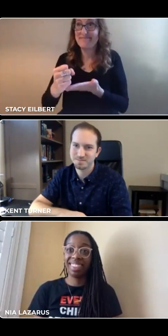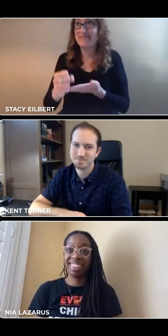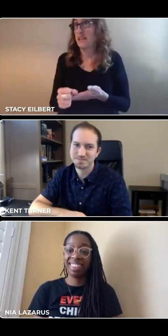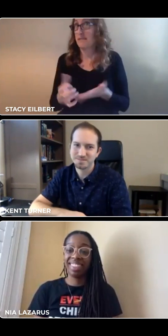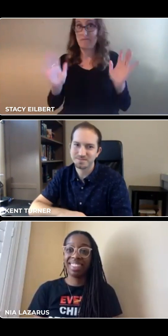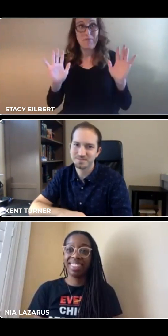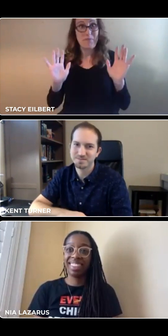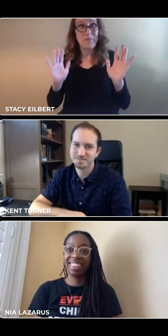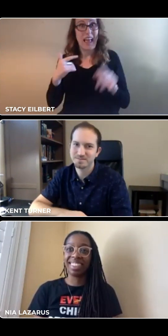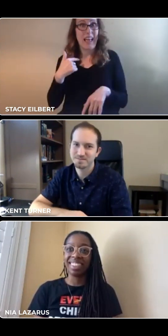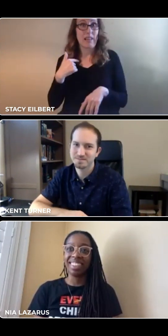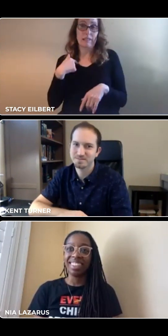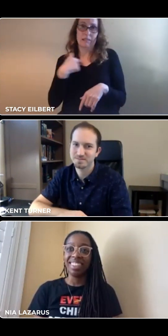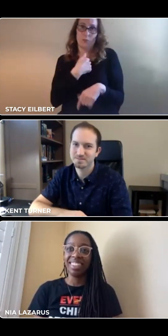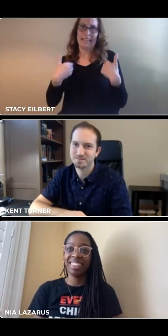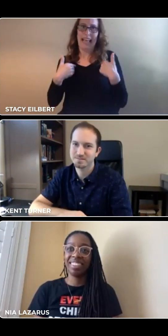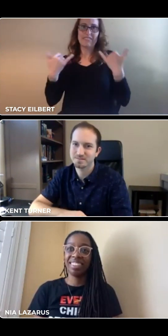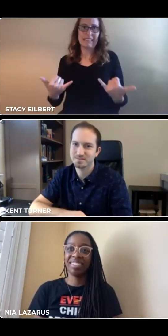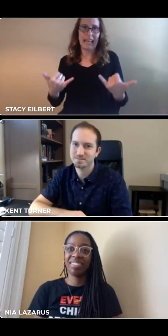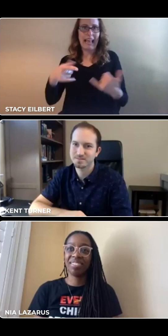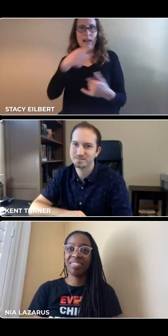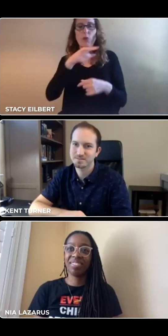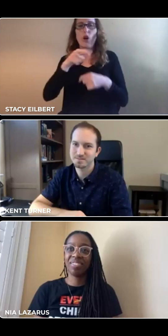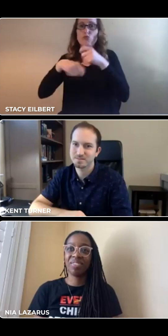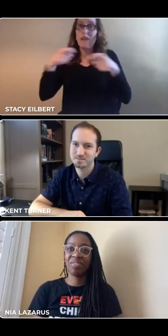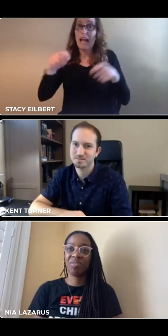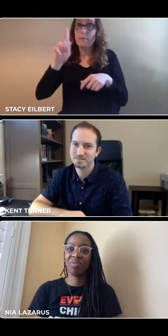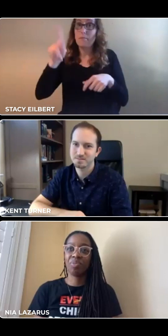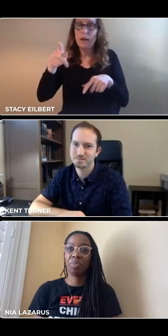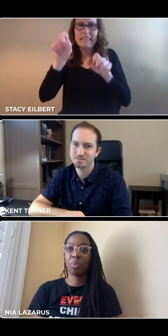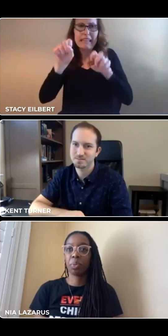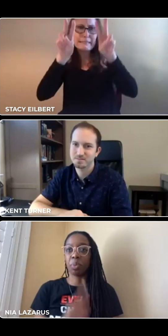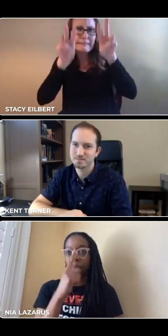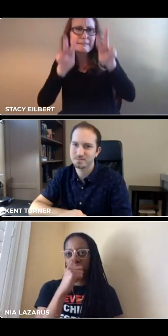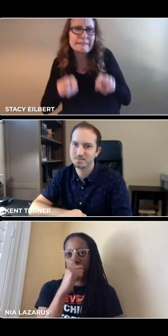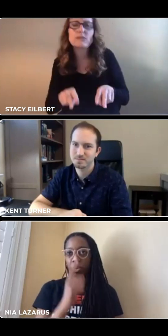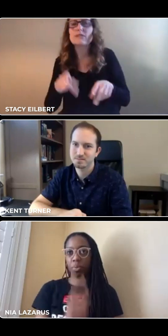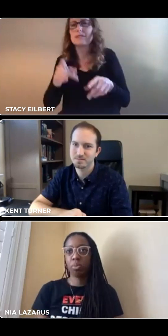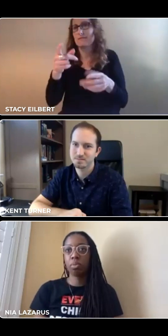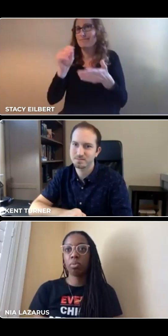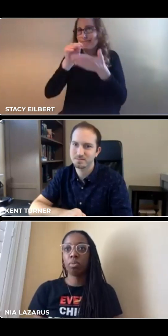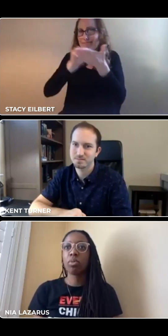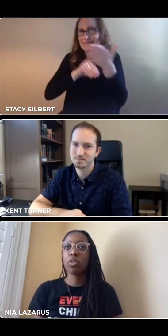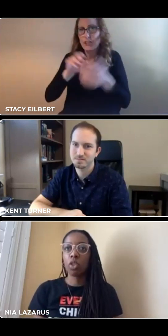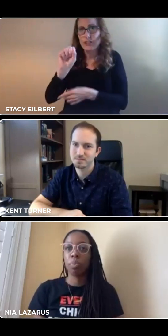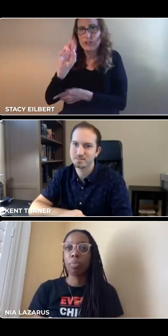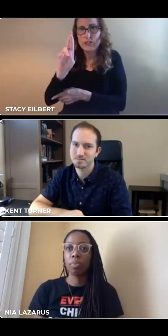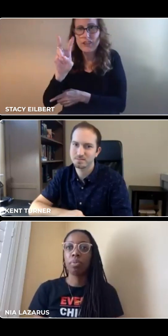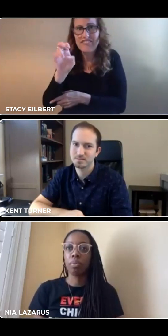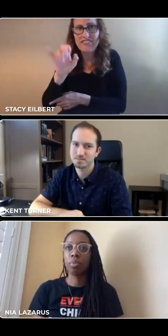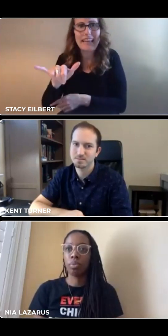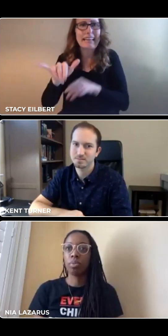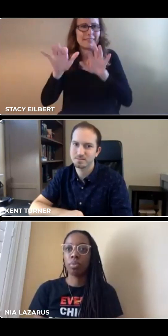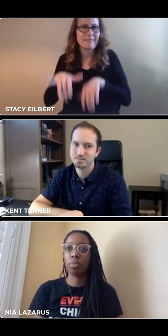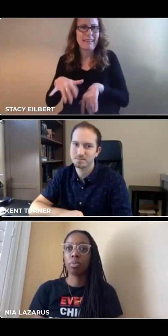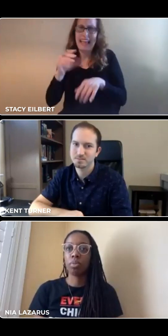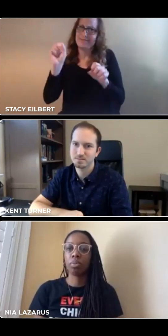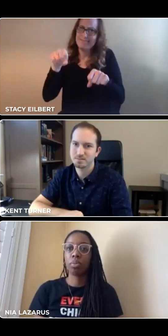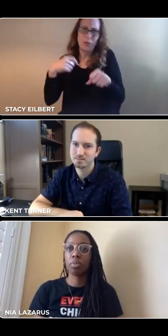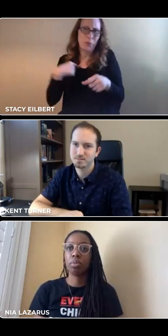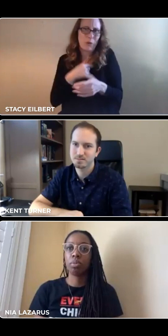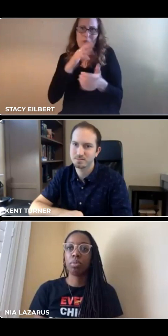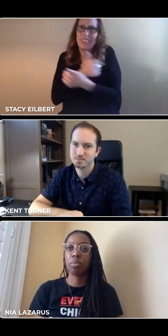All right, unfortunately, it looks like time has run out. To wrap up, make use of checking